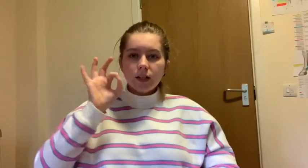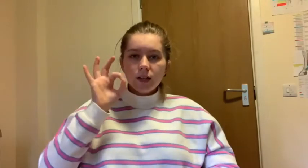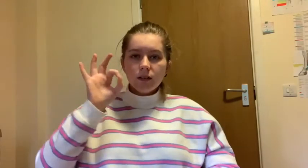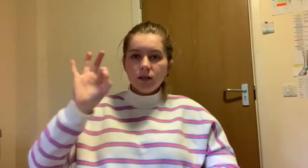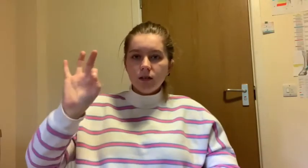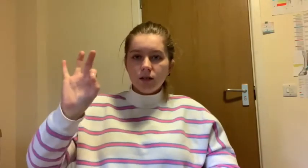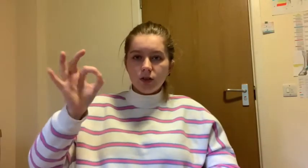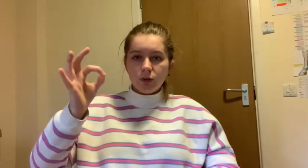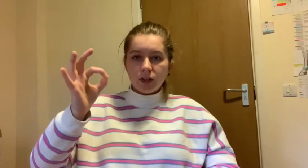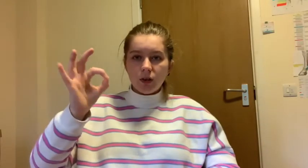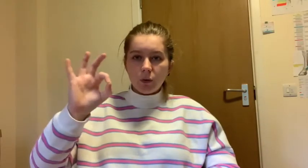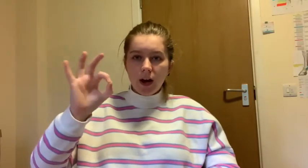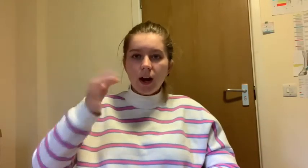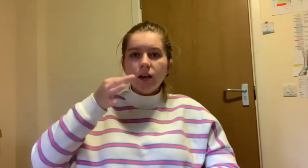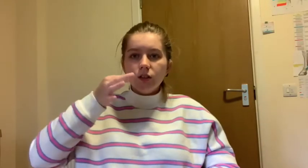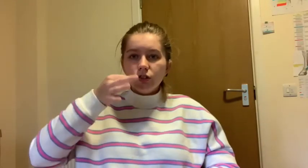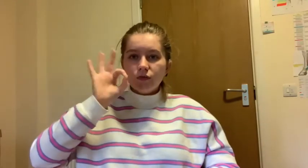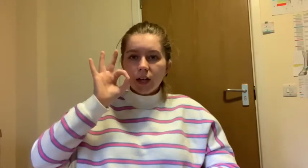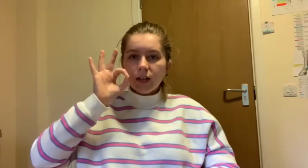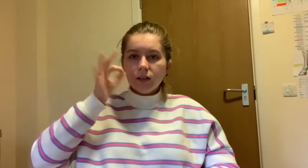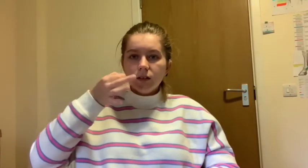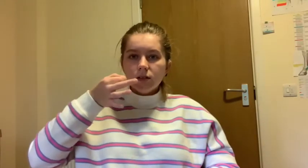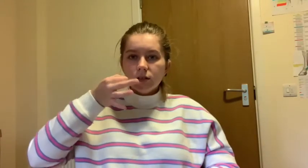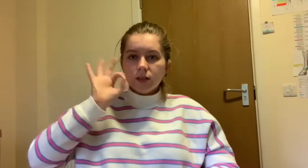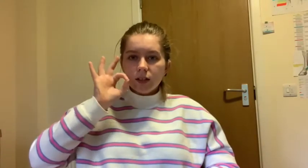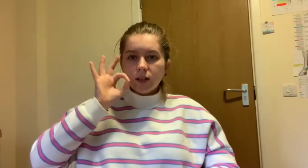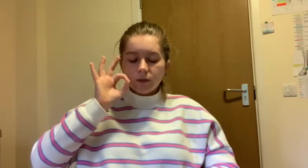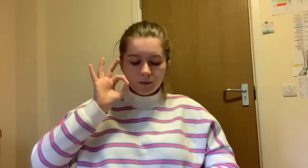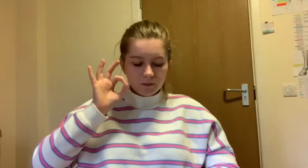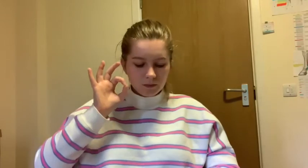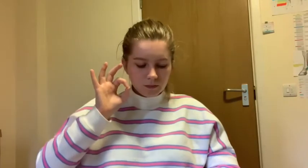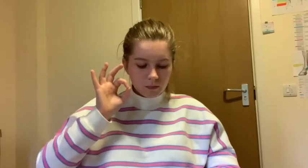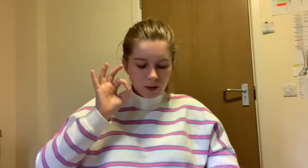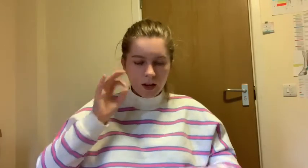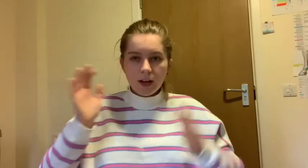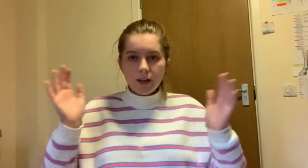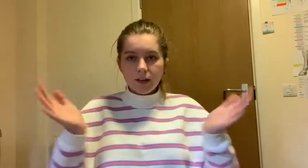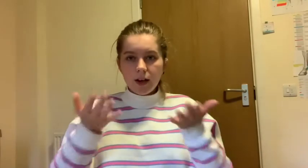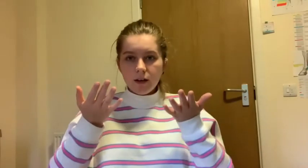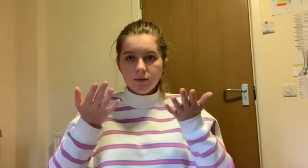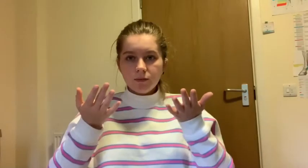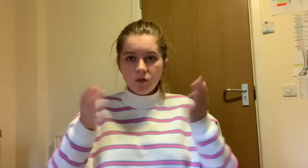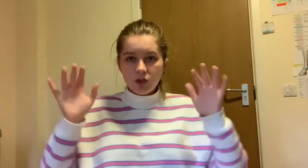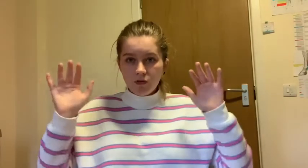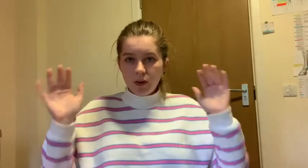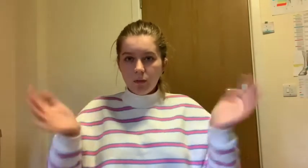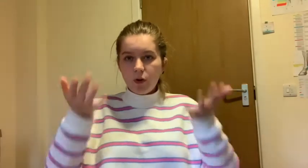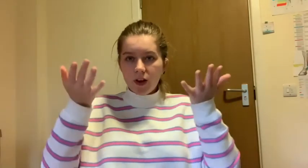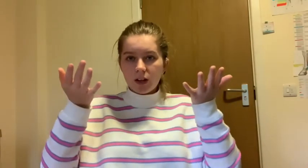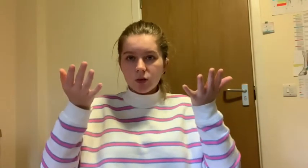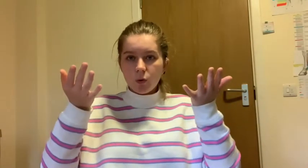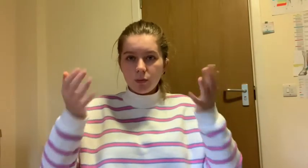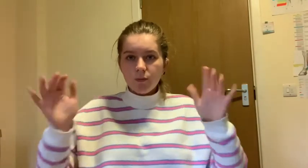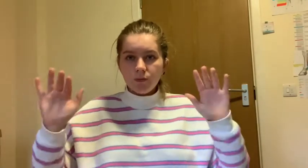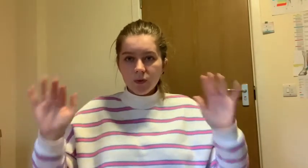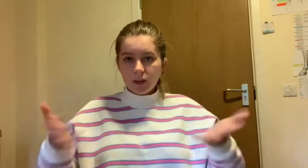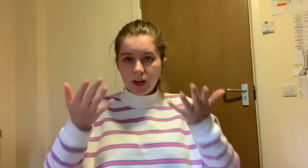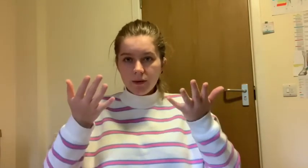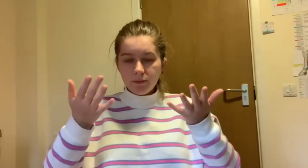"Tea", you do a little Ok and just flick. "Tea" "Game" just flick both of your hands up, "Game"